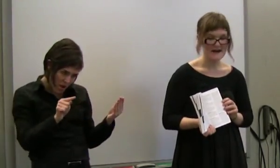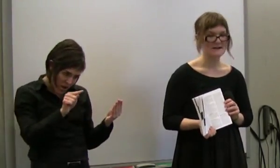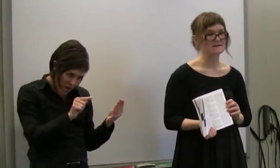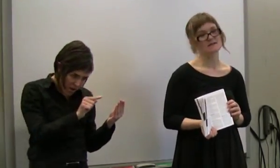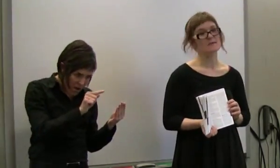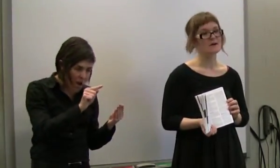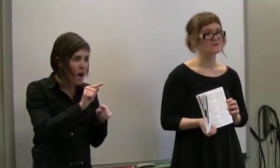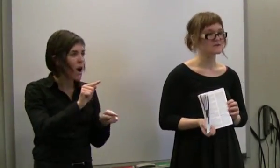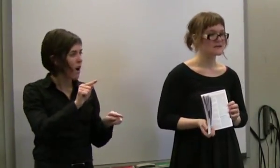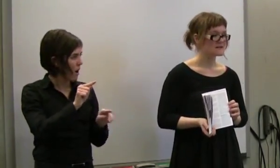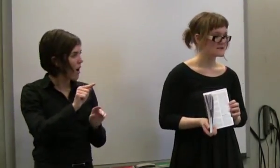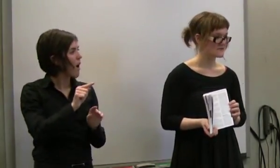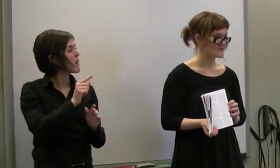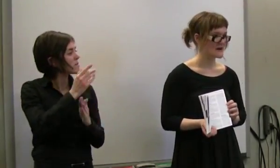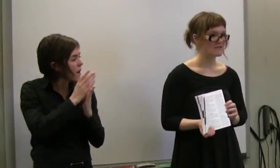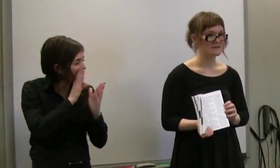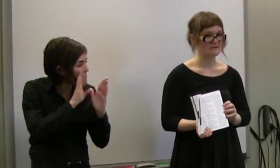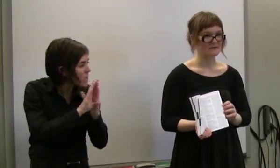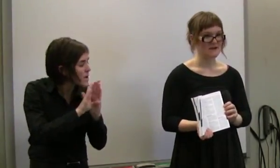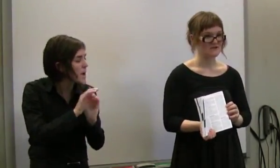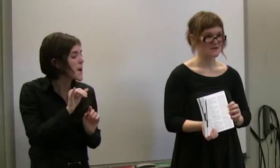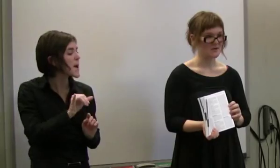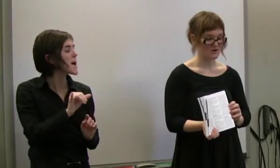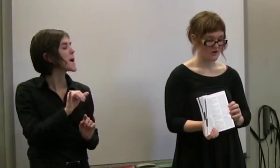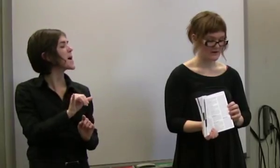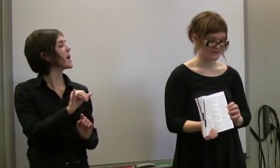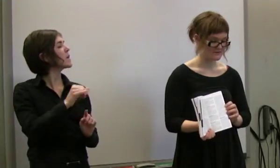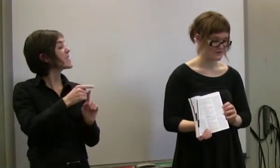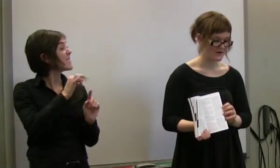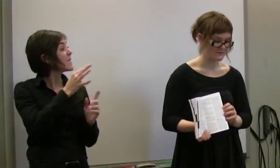It has a few maps and pictures